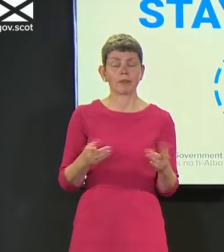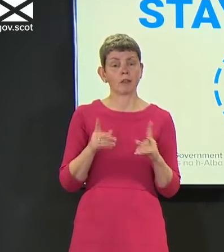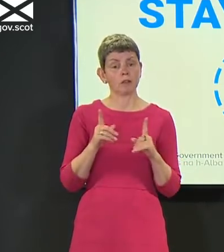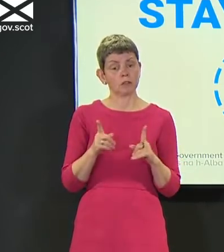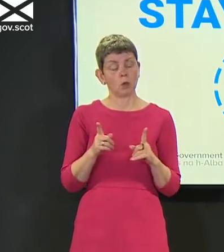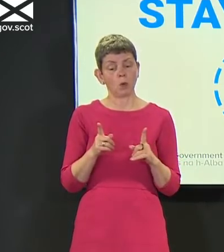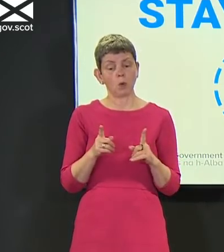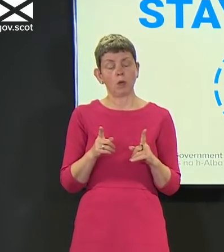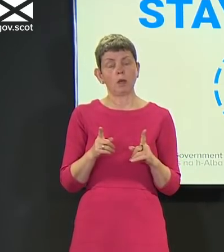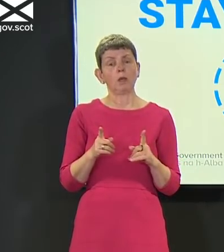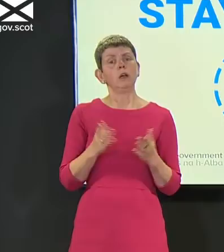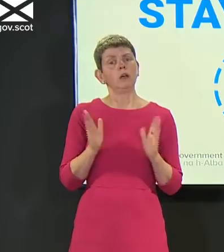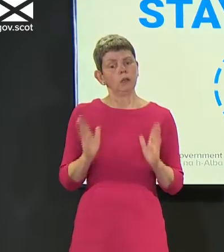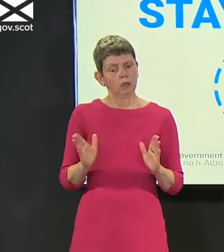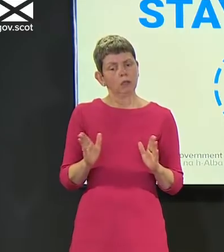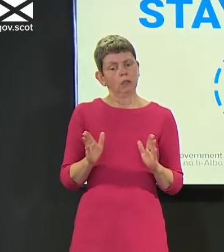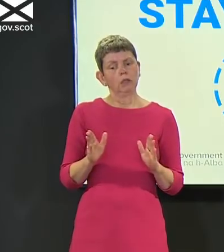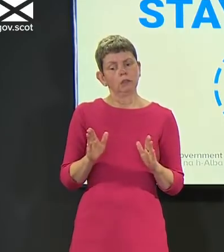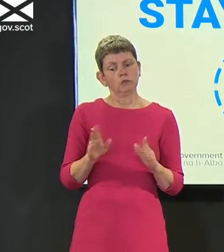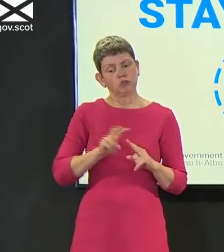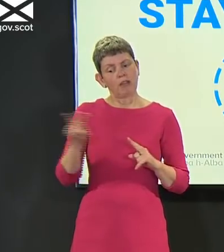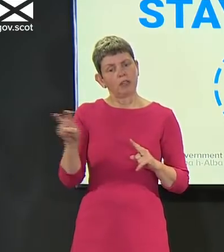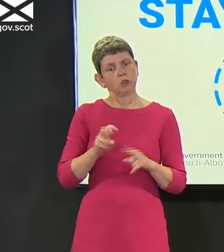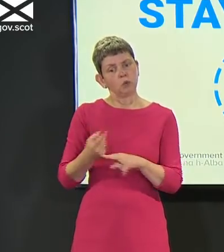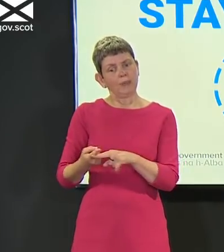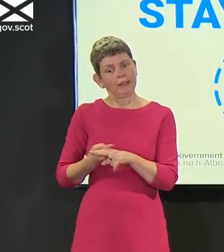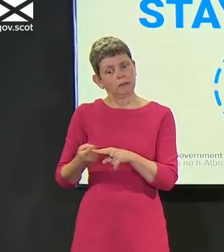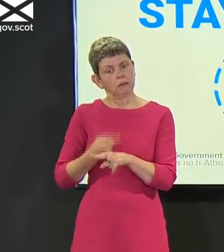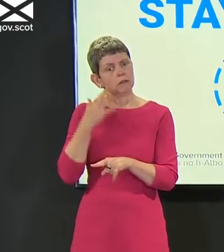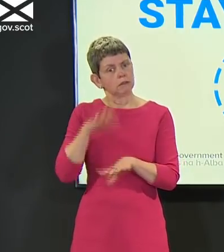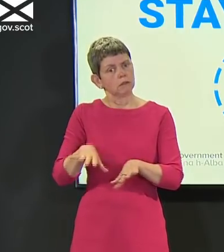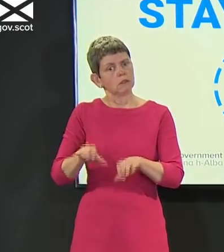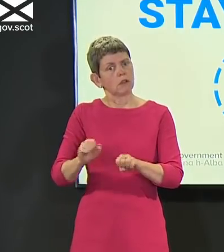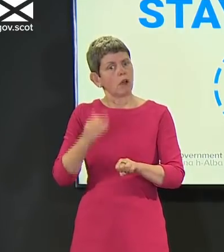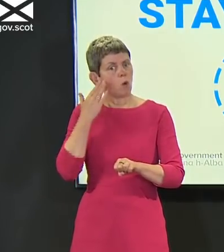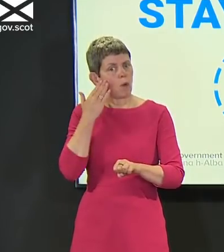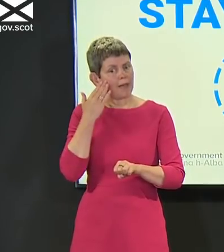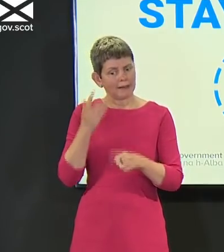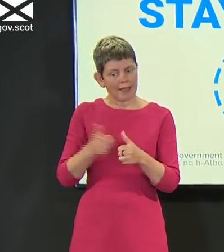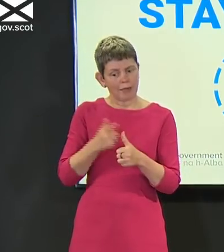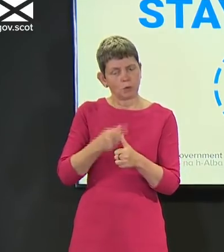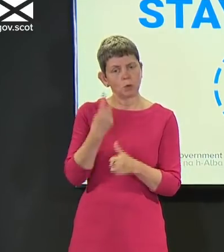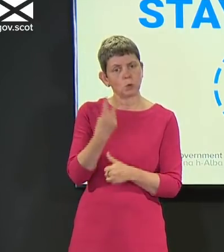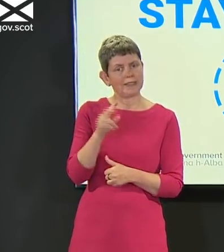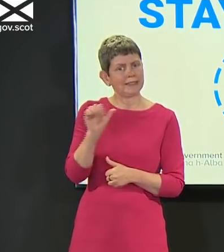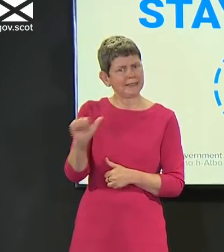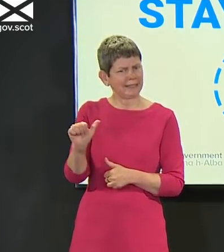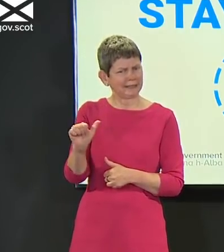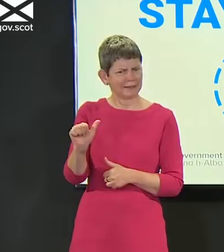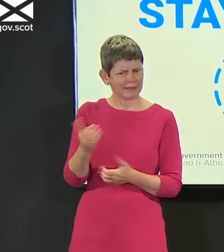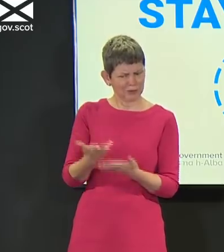cross-border travel will open again on the 26th of April now less than two weeks ago away i think